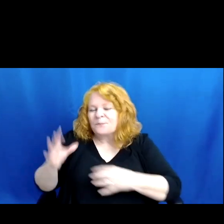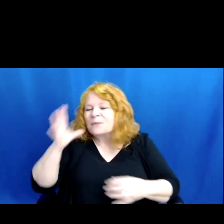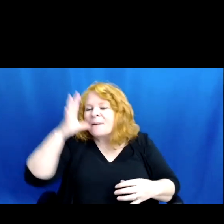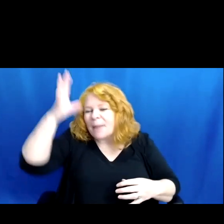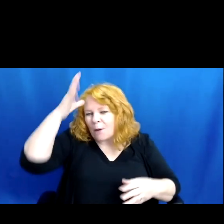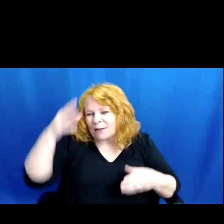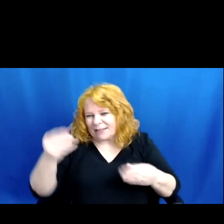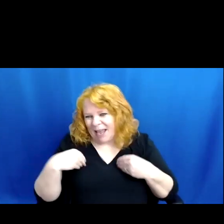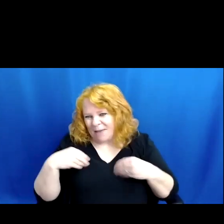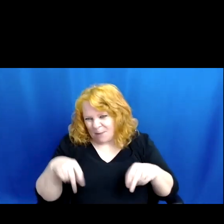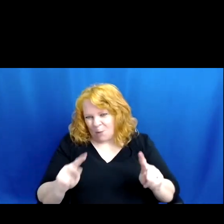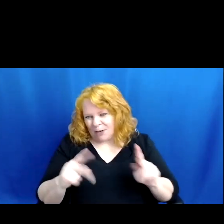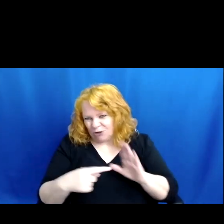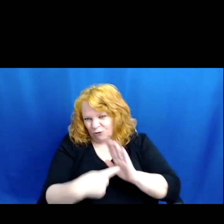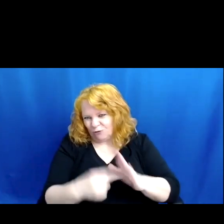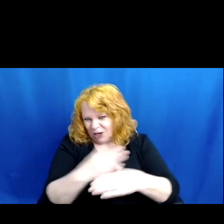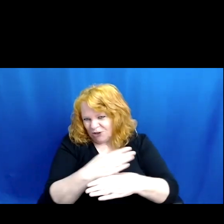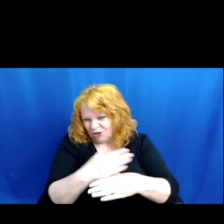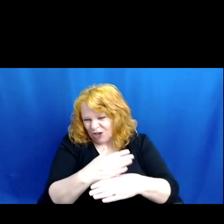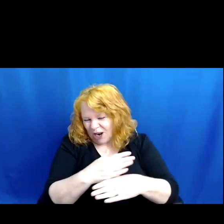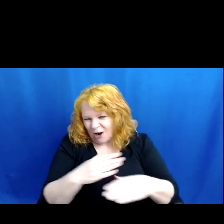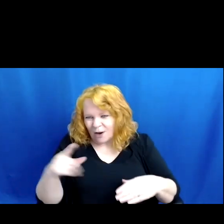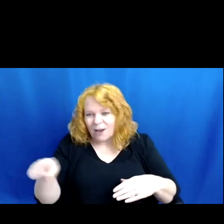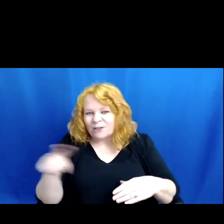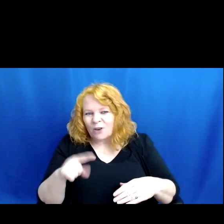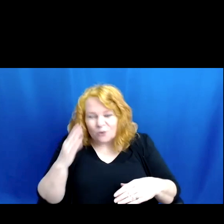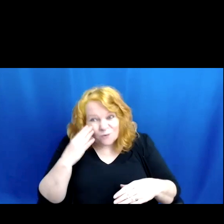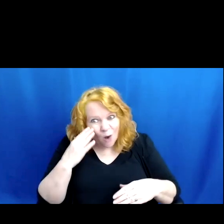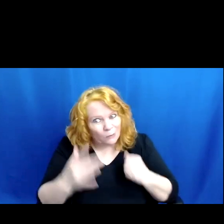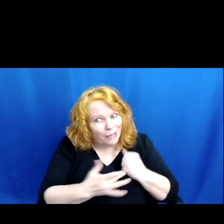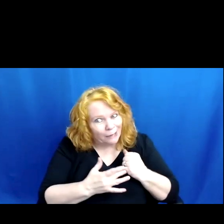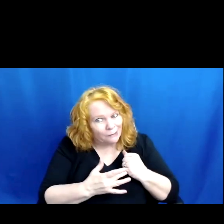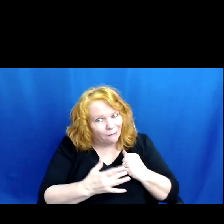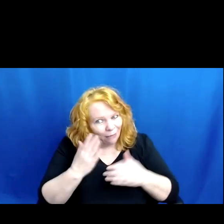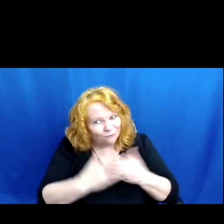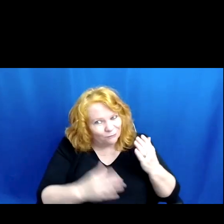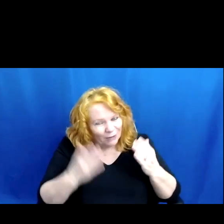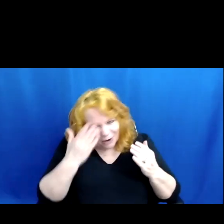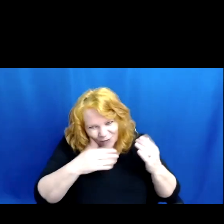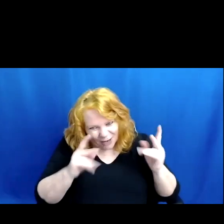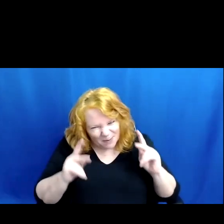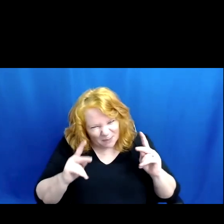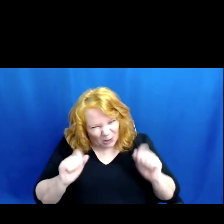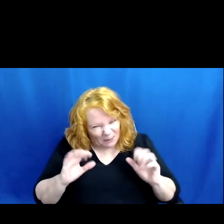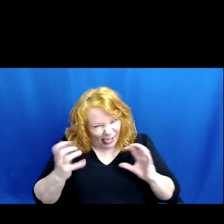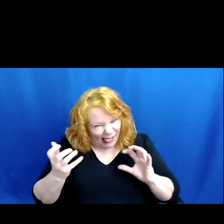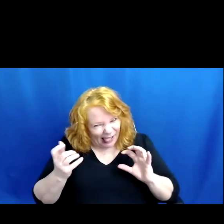You know what it's like when you try to do something technical in front of everybody. It can suddenly go wrong especially when you’ve not got so much time.